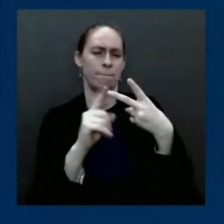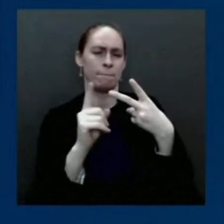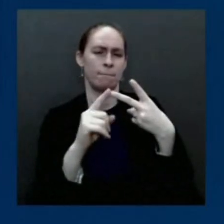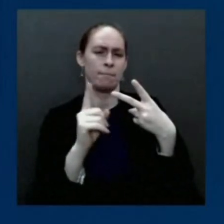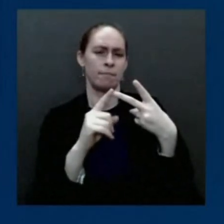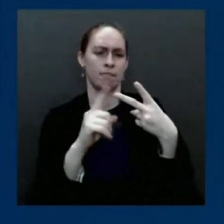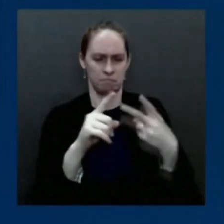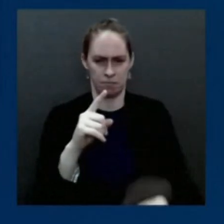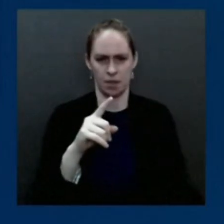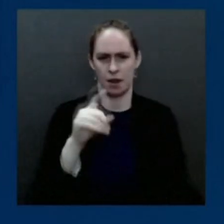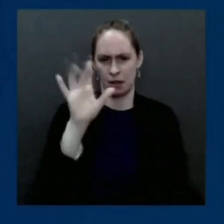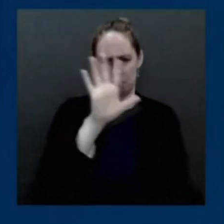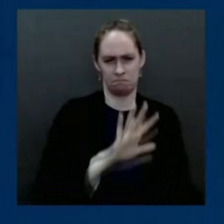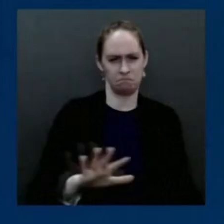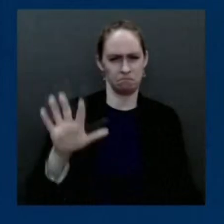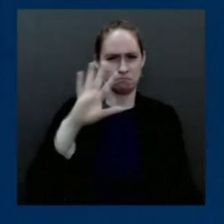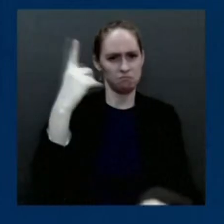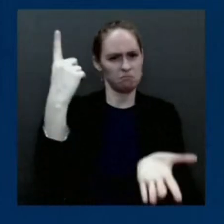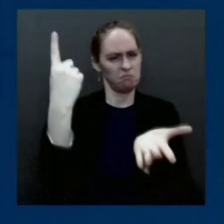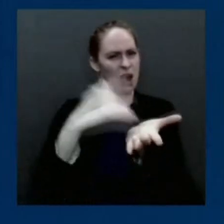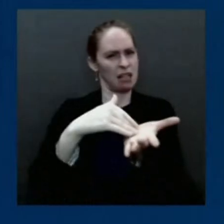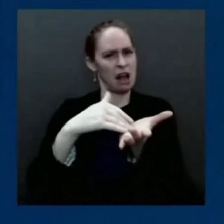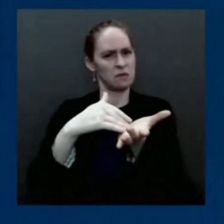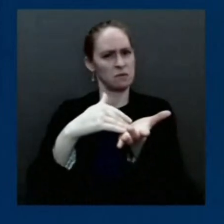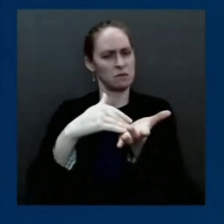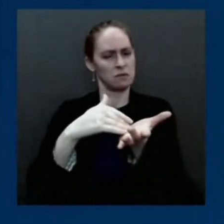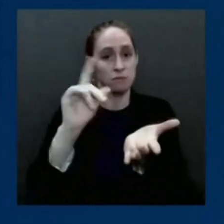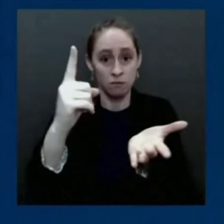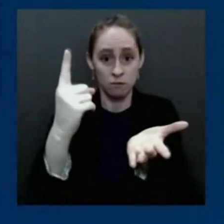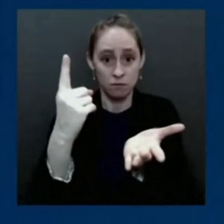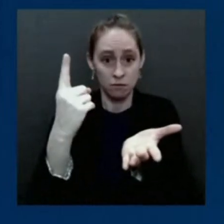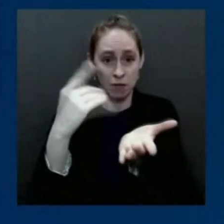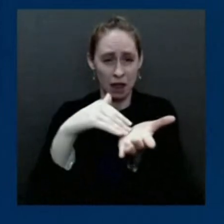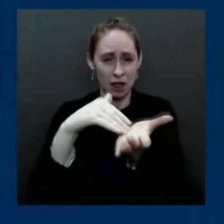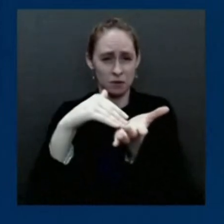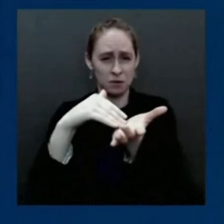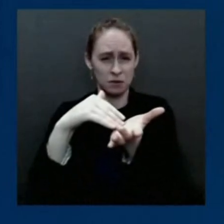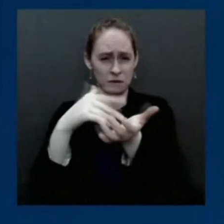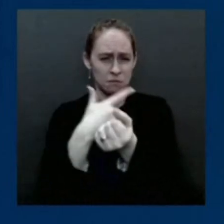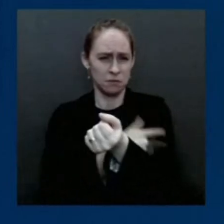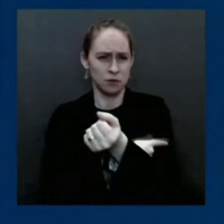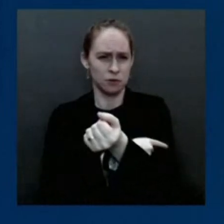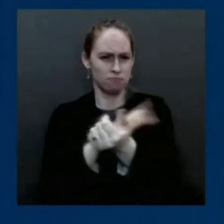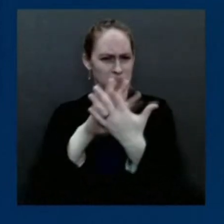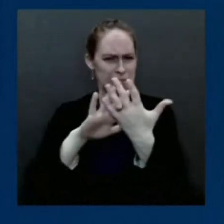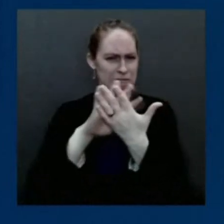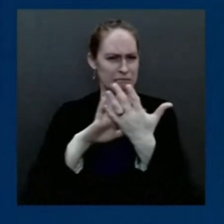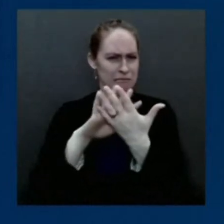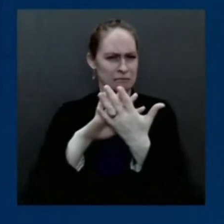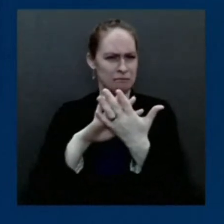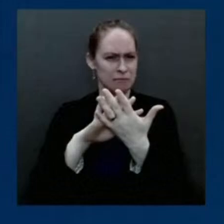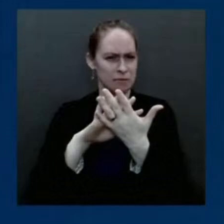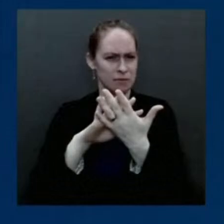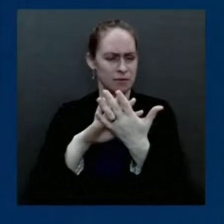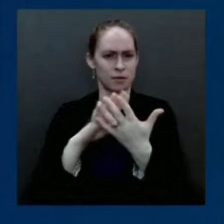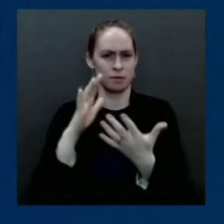A MILLION PEOPLE A DAY WHICH IS MORE PEOPLE GET THE HIGHEST LEVEL OF PROTECTION.